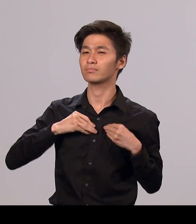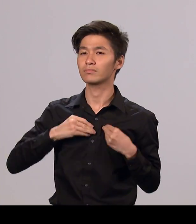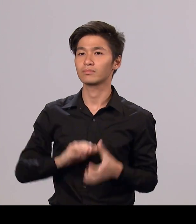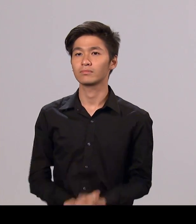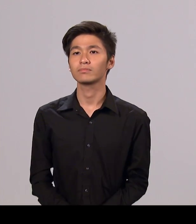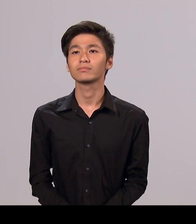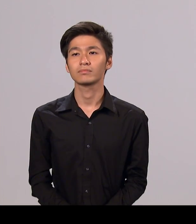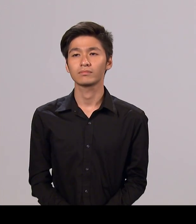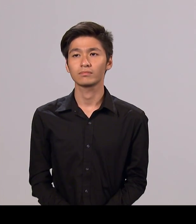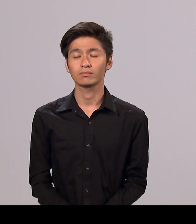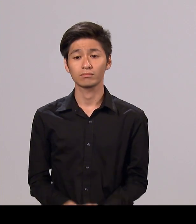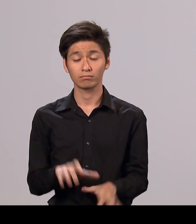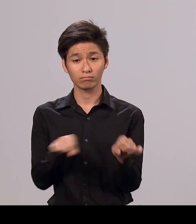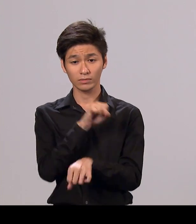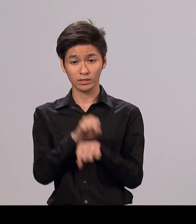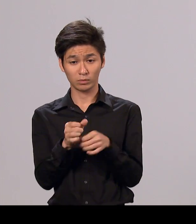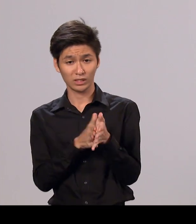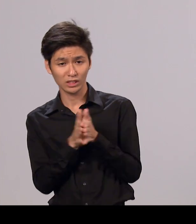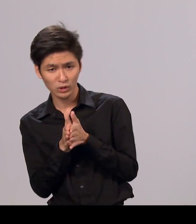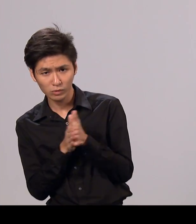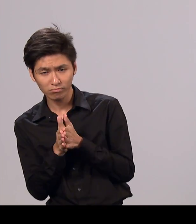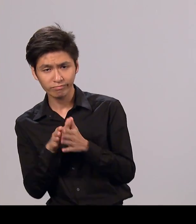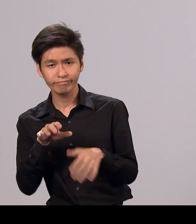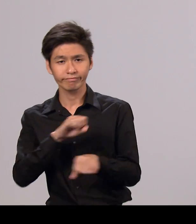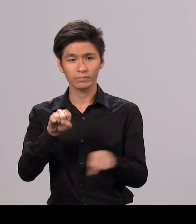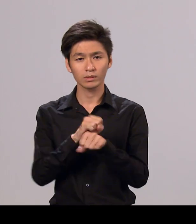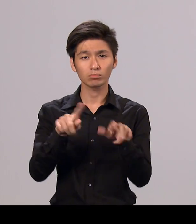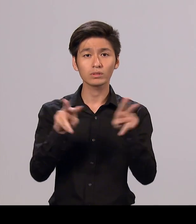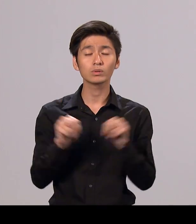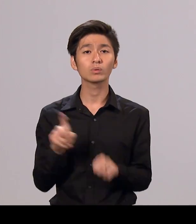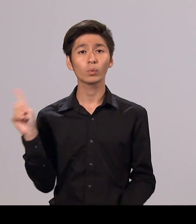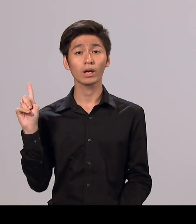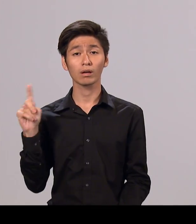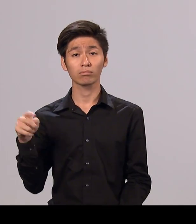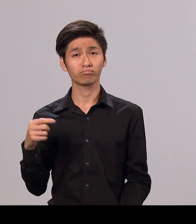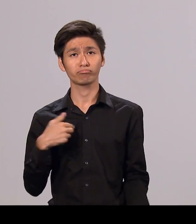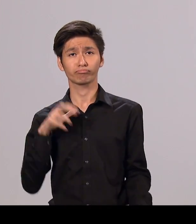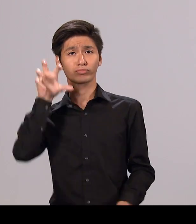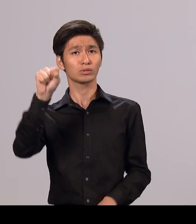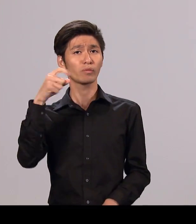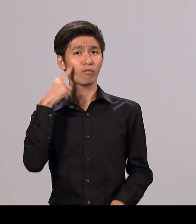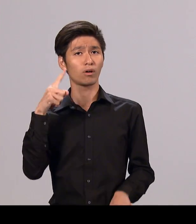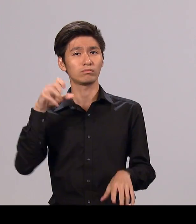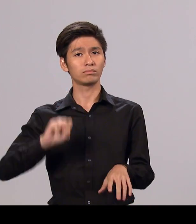What is Singapore's interest and stand? We do not have any claims of our own in the South China Sea.